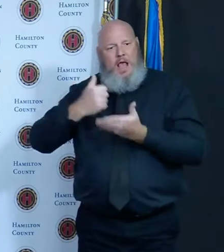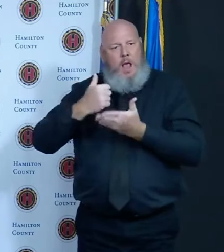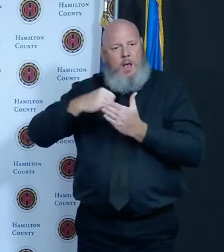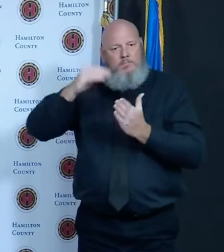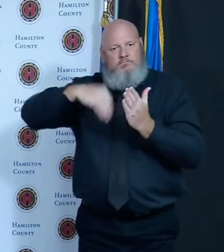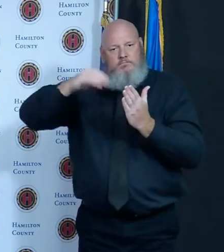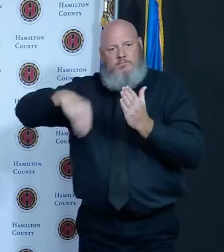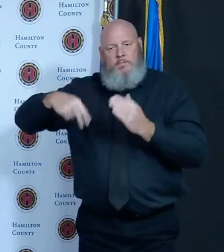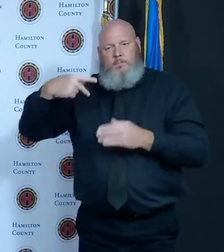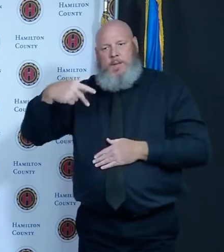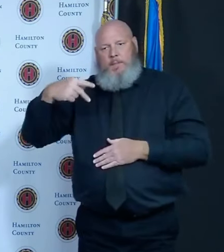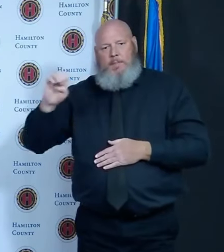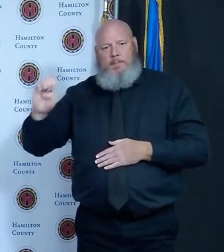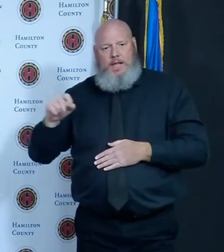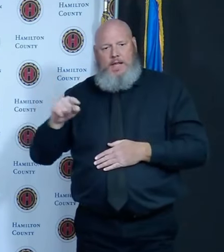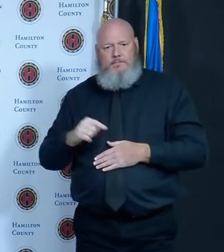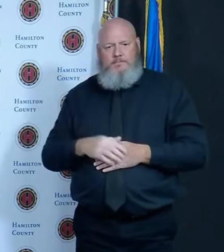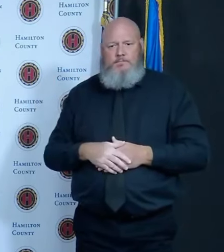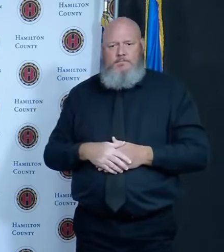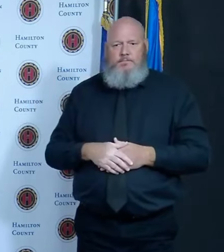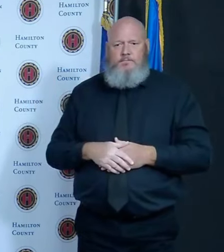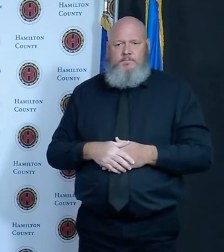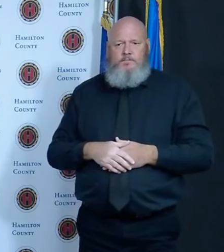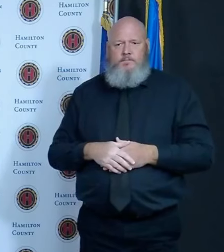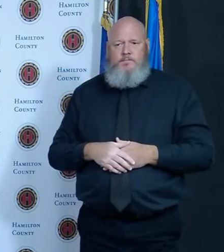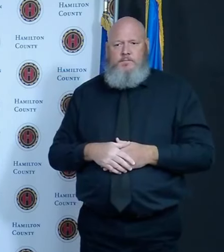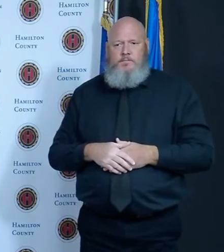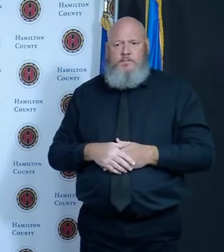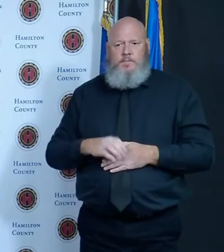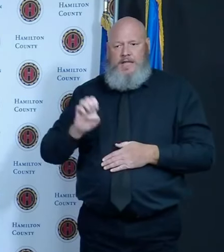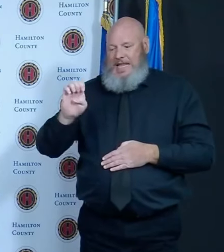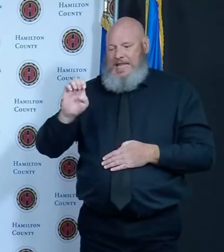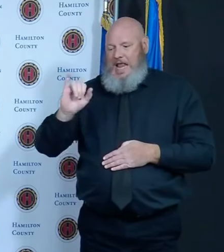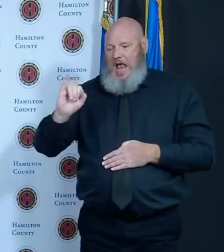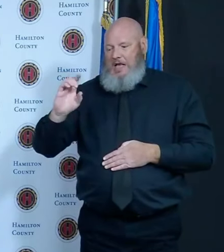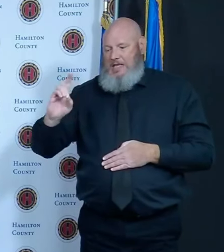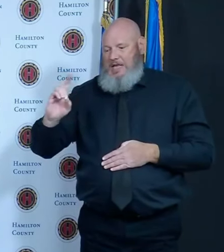forms that they may have as referenced earlier by Commissioner Driehaus